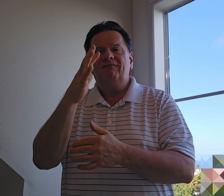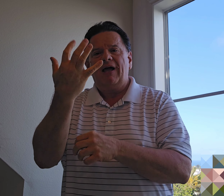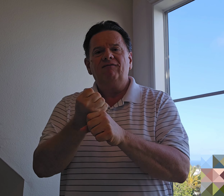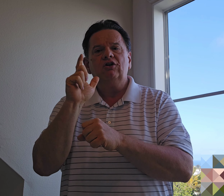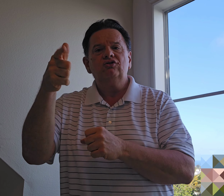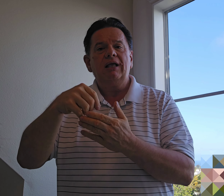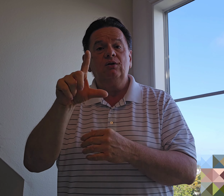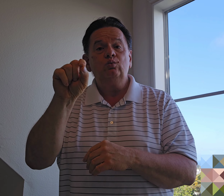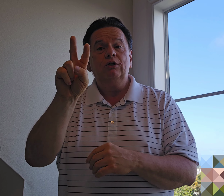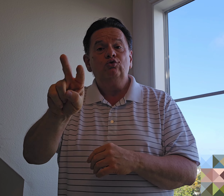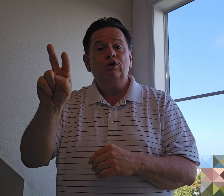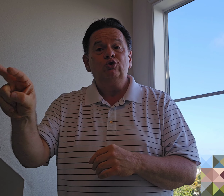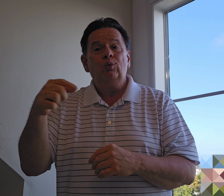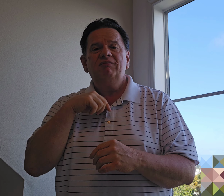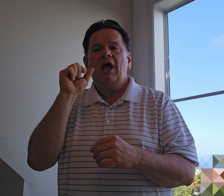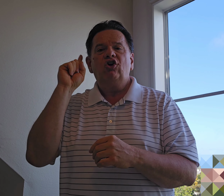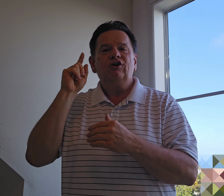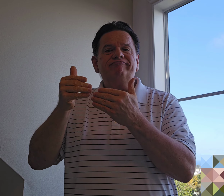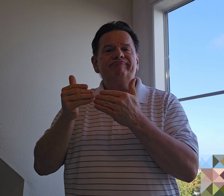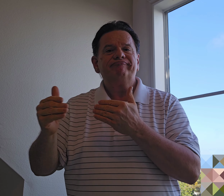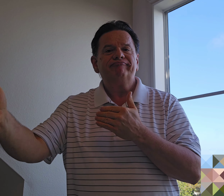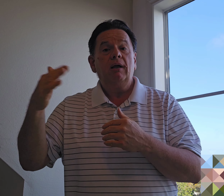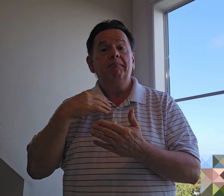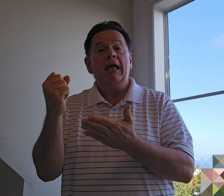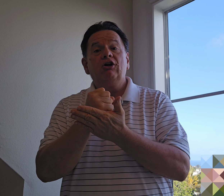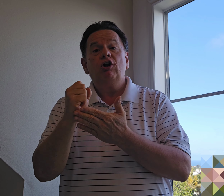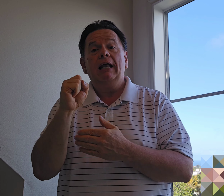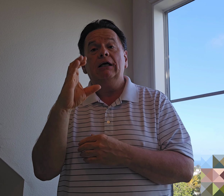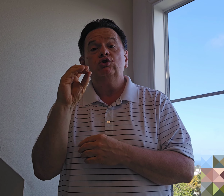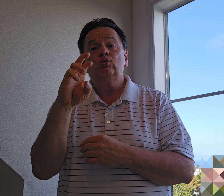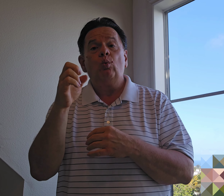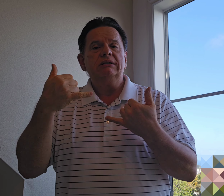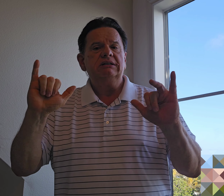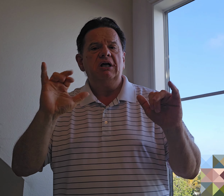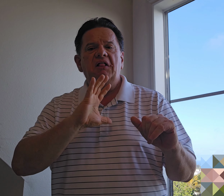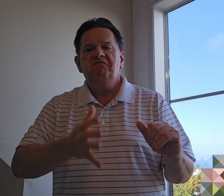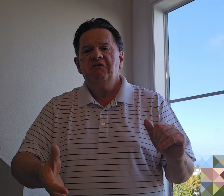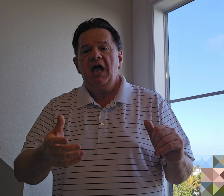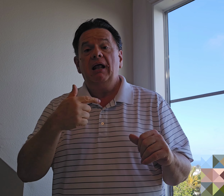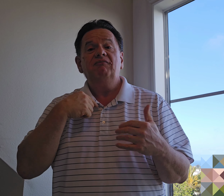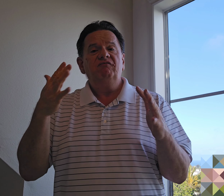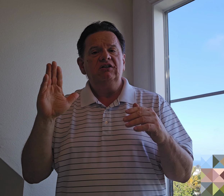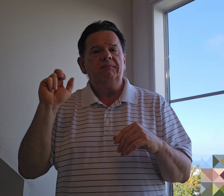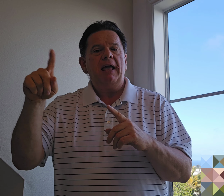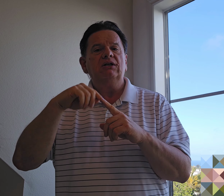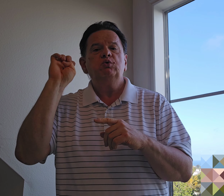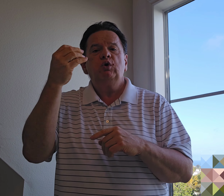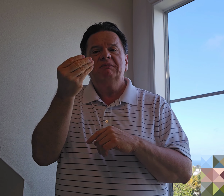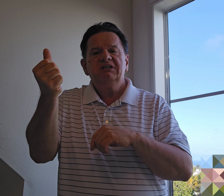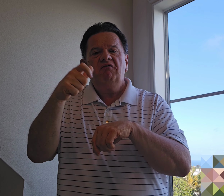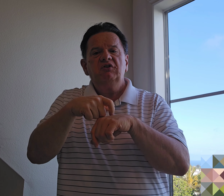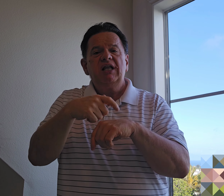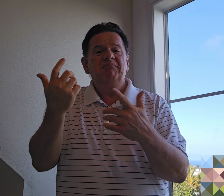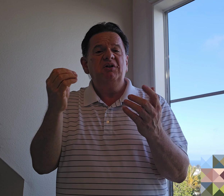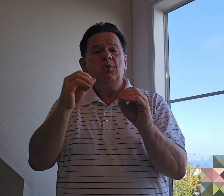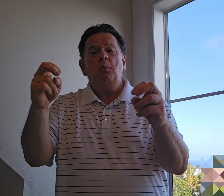My credit score is still intact. I have returned to Europe a few times since then. No problem whatsoever.